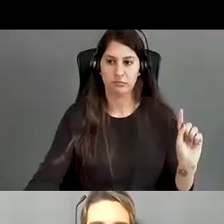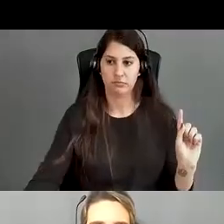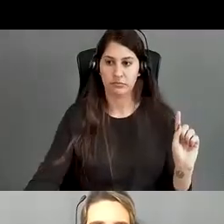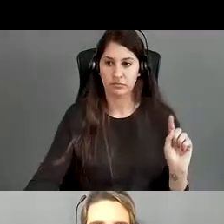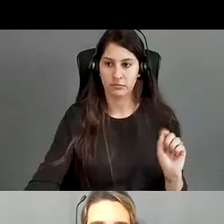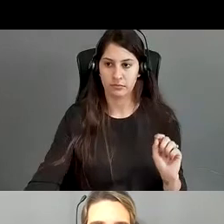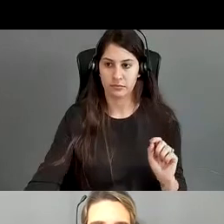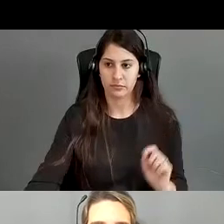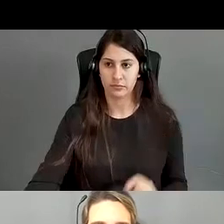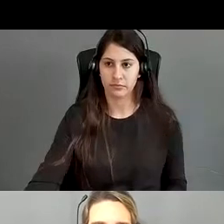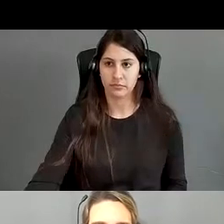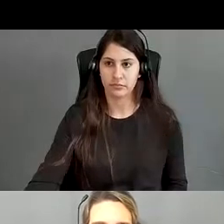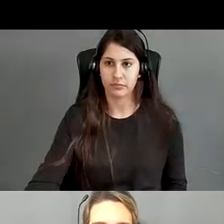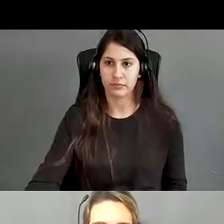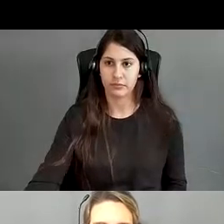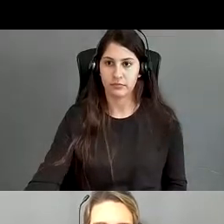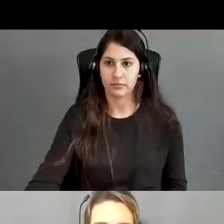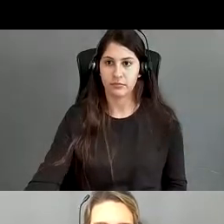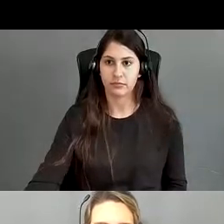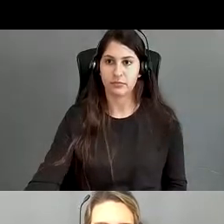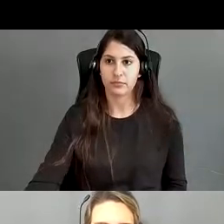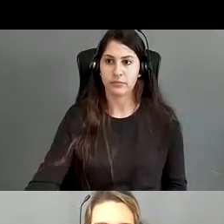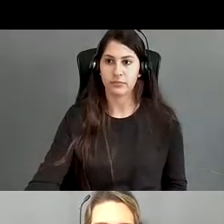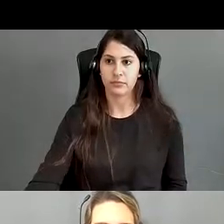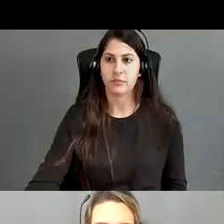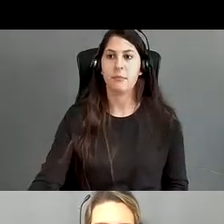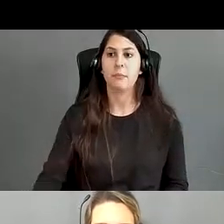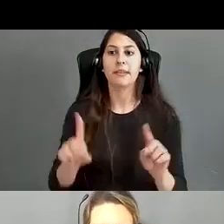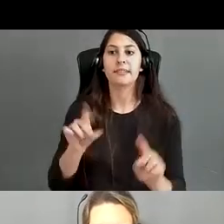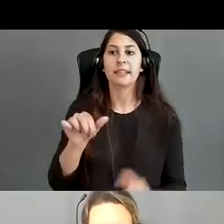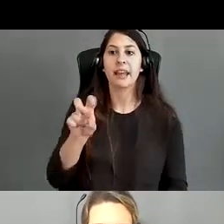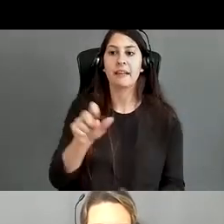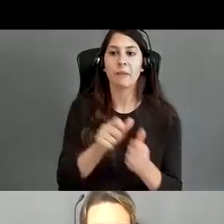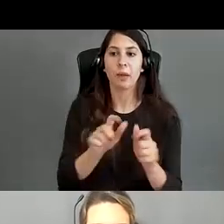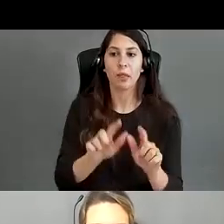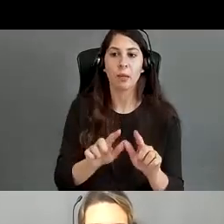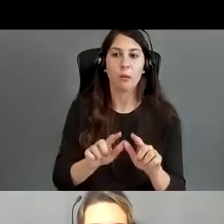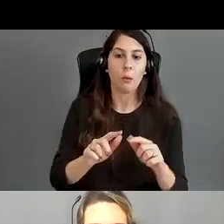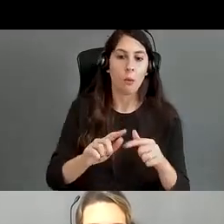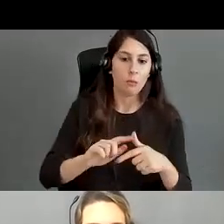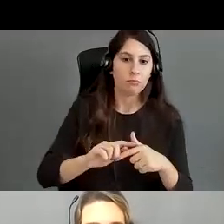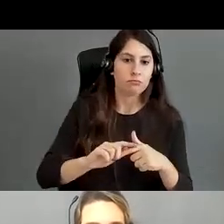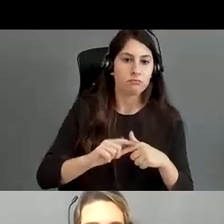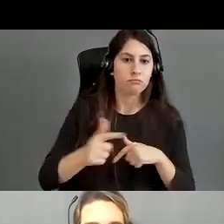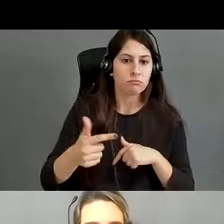but Dave, with your opening, I have to say that since COVID, over the past year,